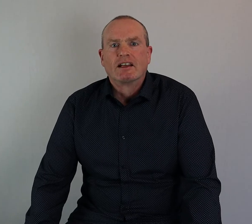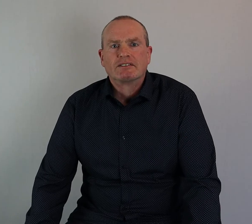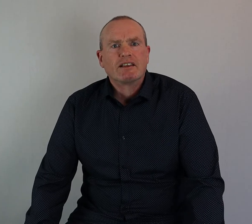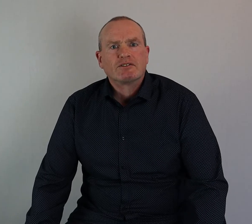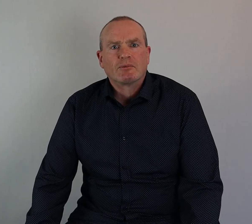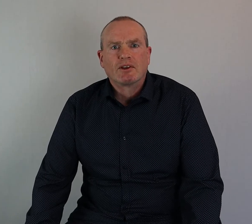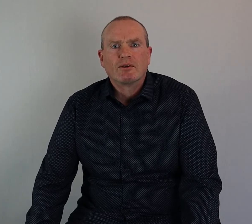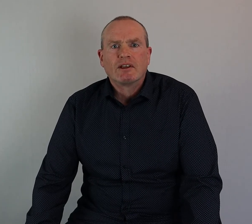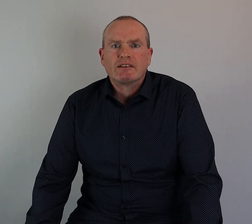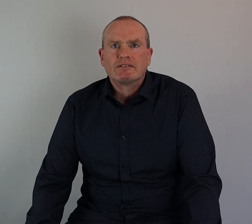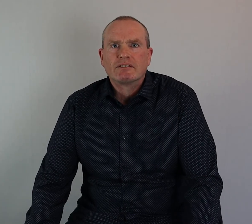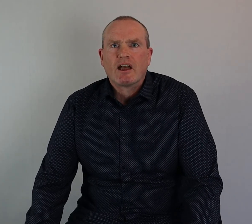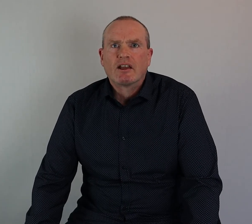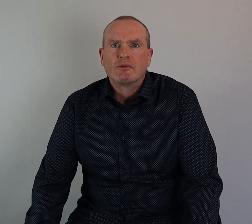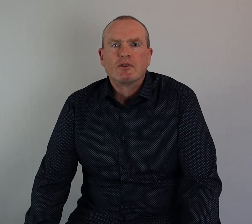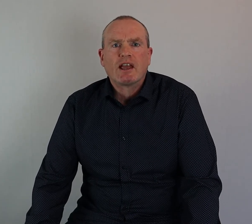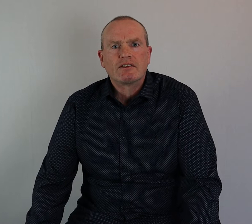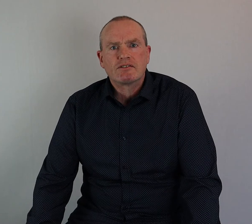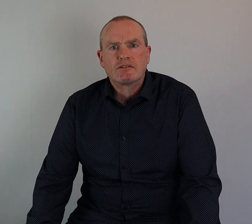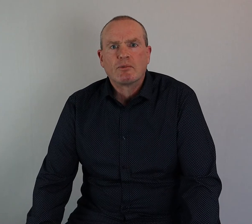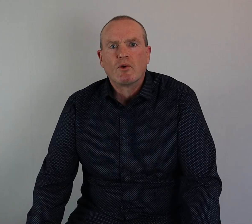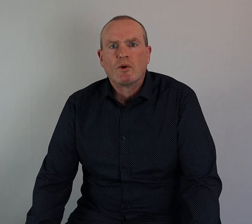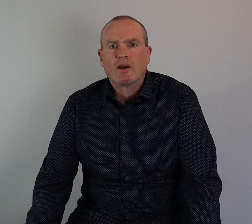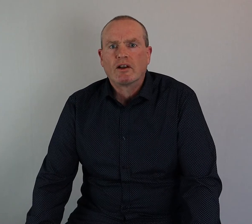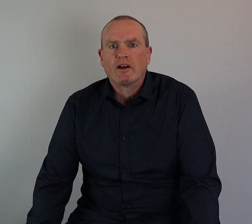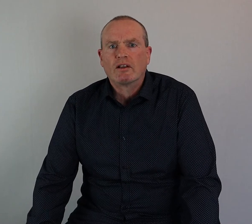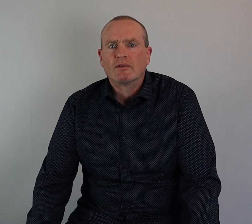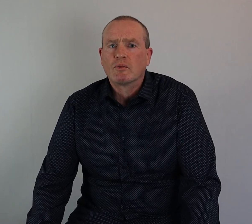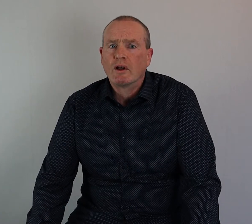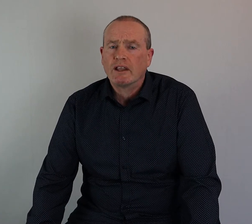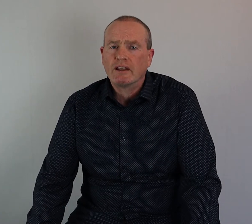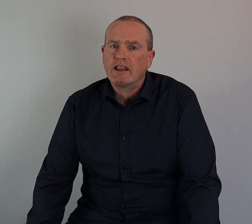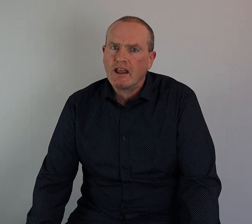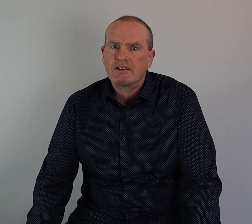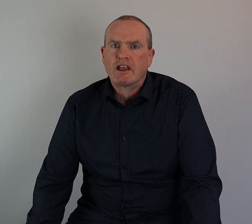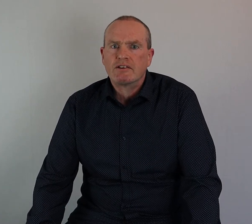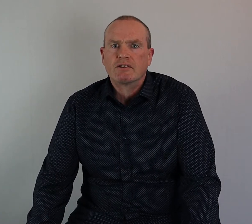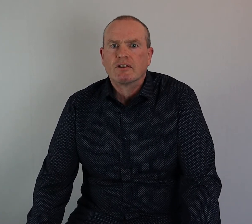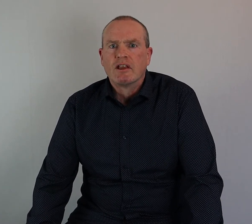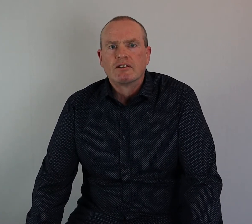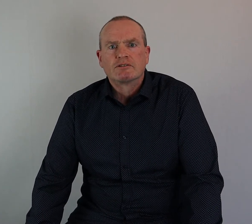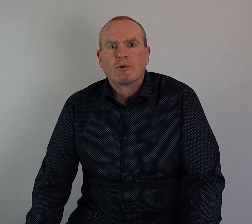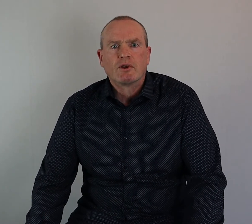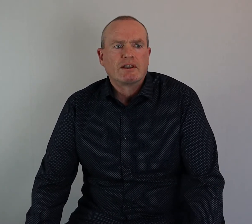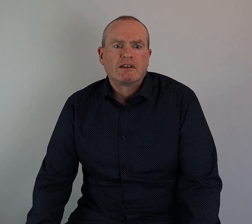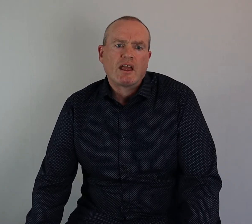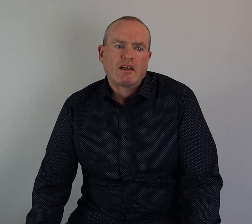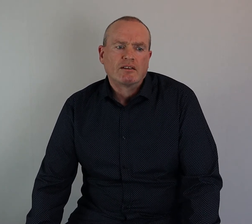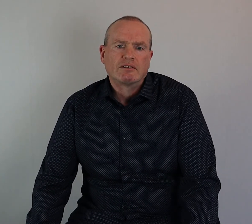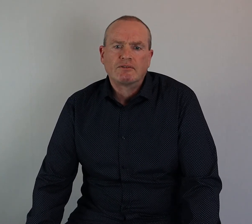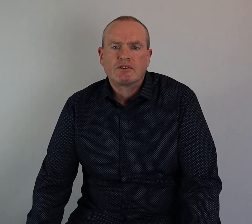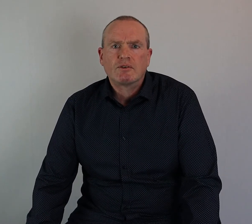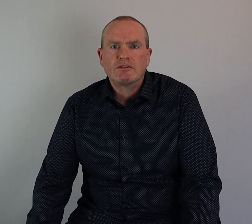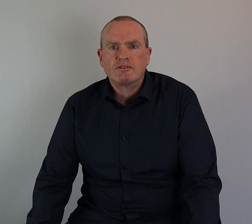A CSW is a Communication Support Worker, working in education supporting deaf students